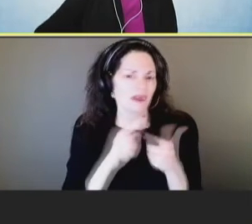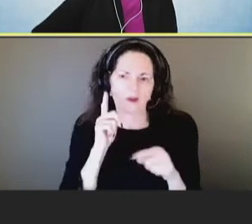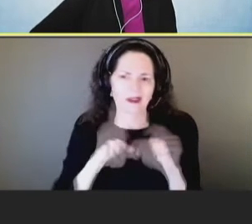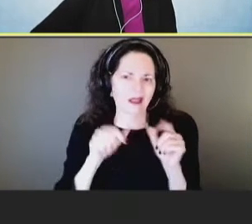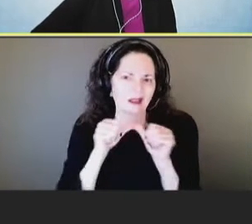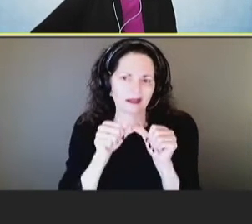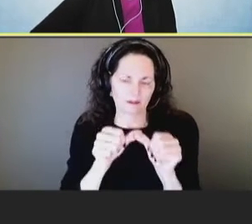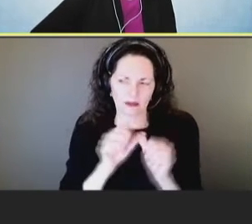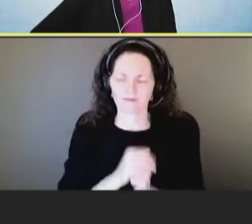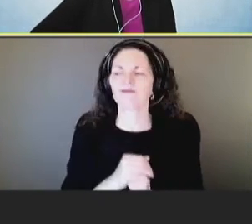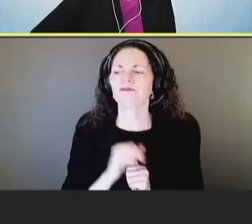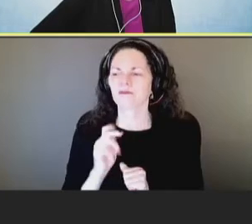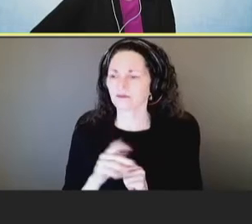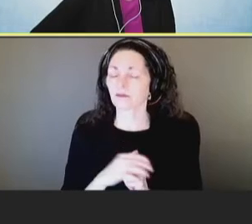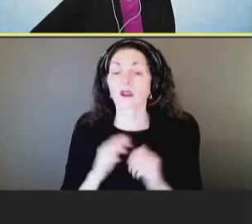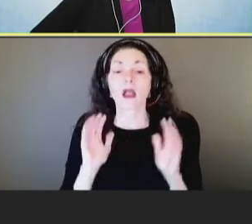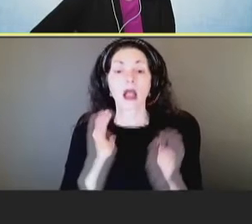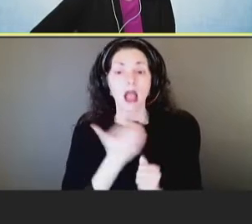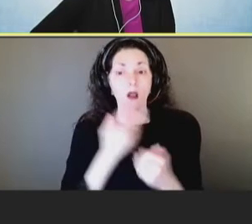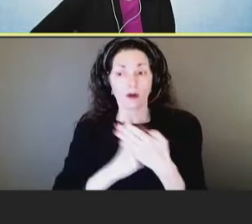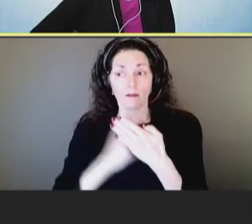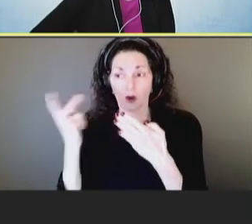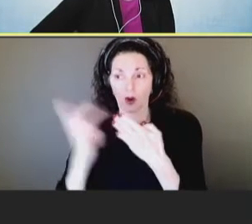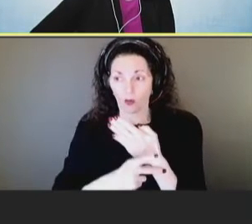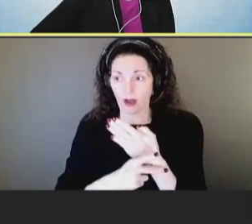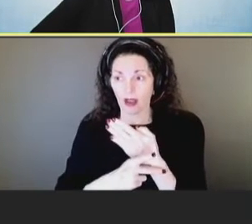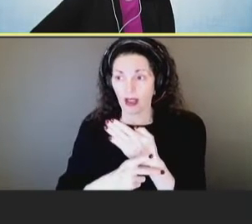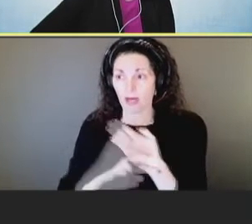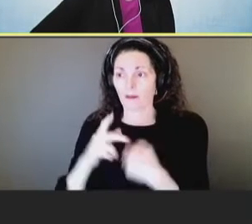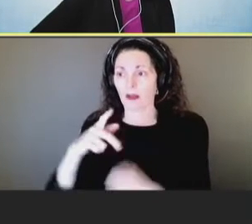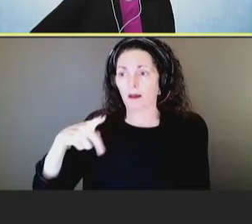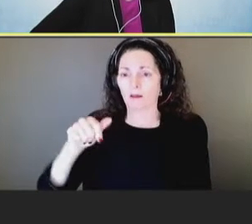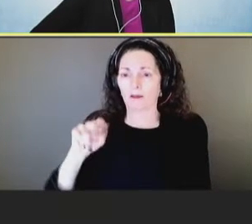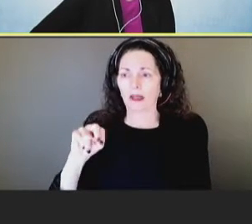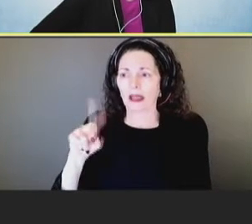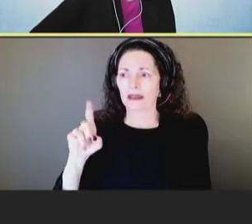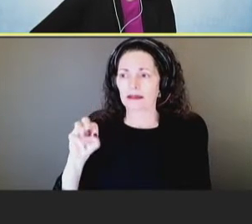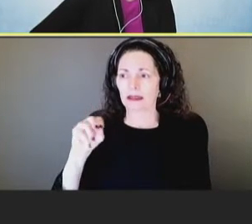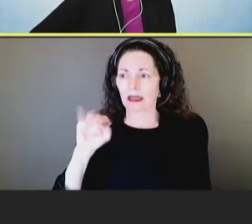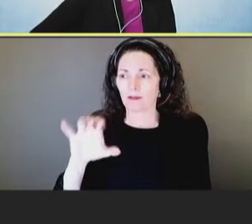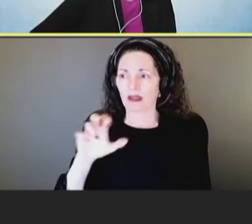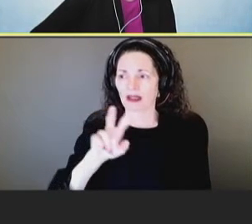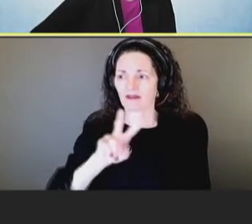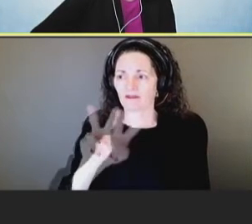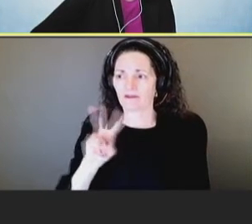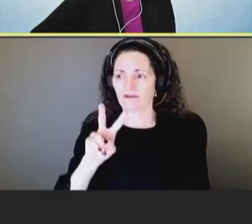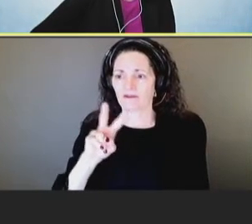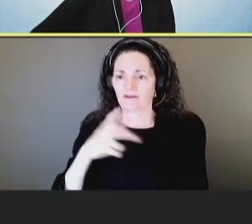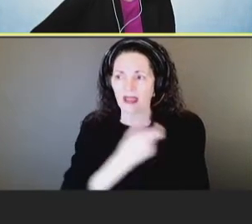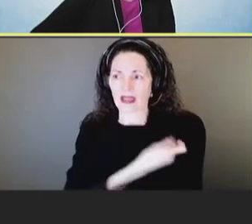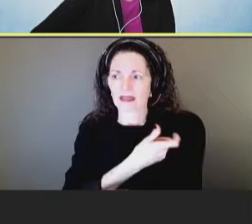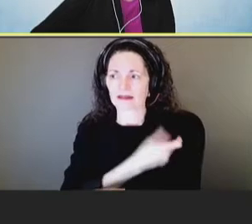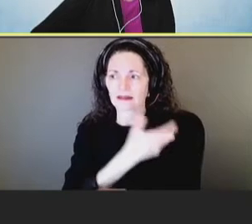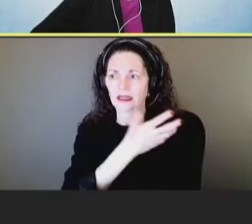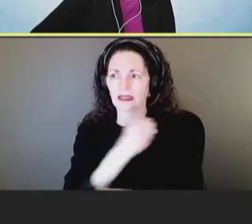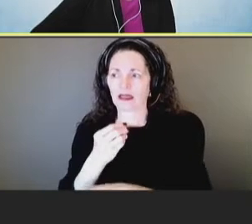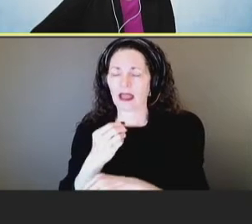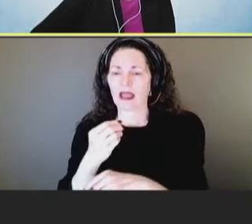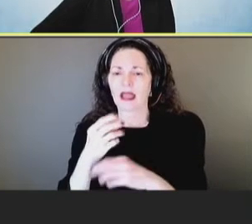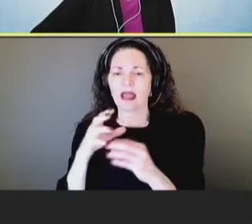So, our program, the Pandemic Vaccines and Adjuvants Program, our main goal is to advance timely vaccination strategies to mitigate the next pandemic. So,